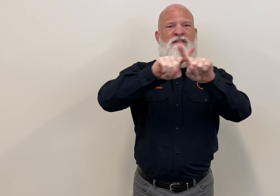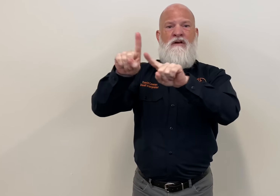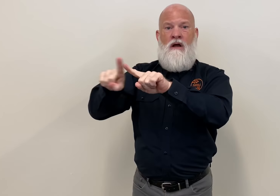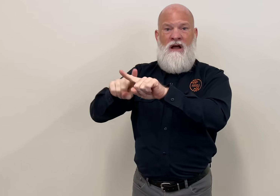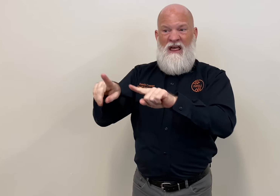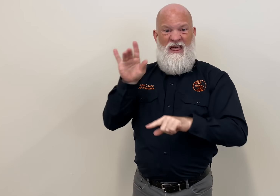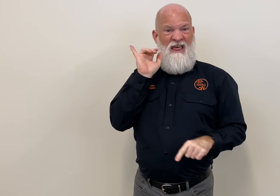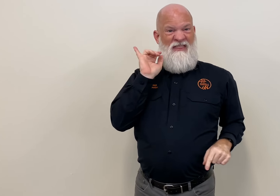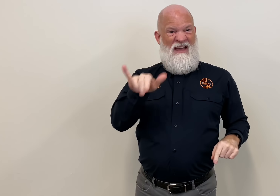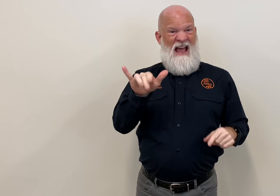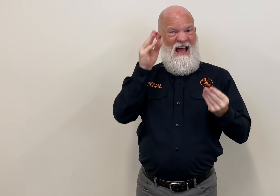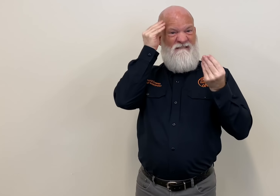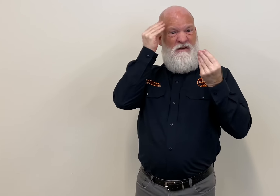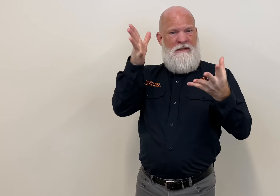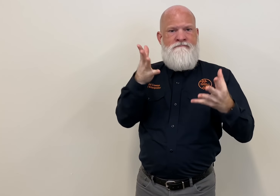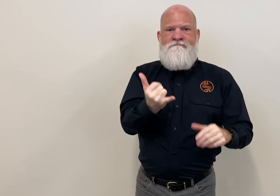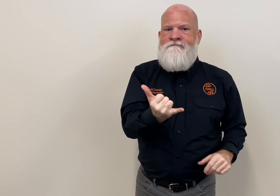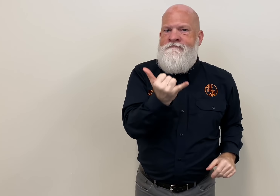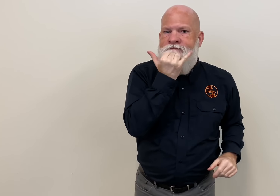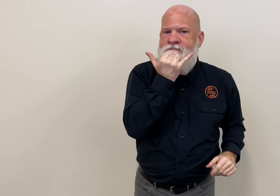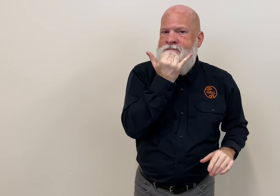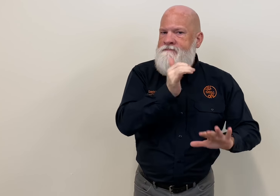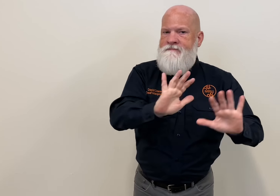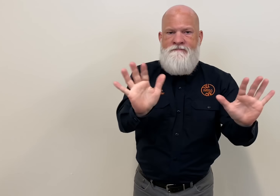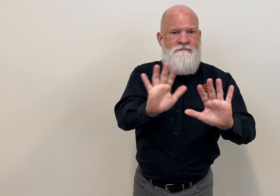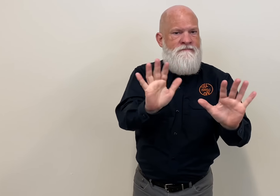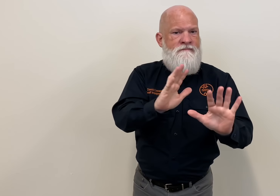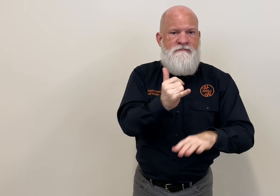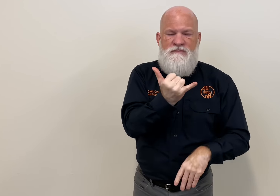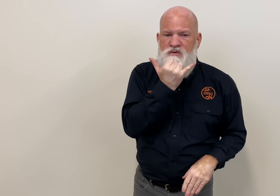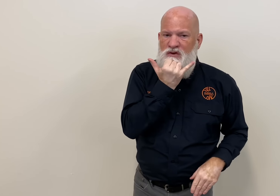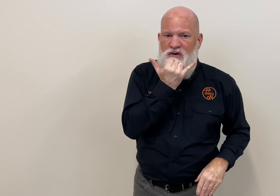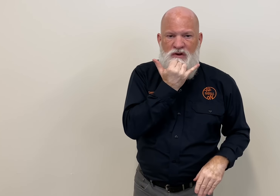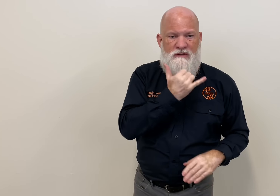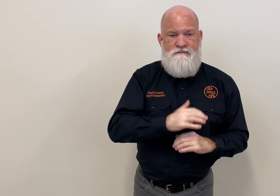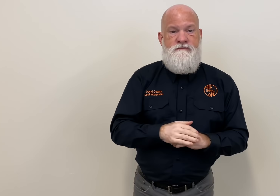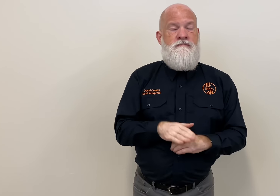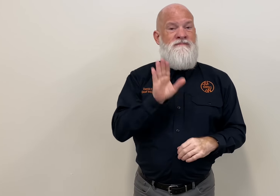That information is just wrong,